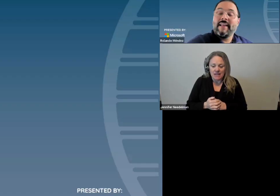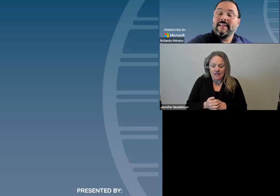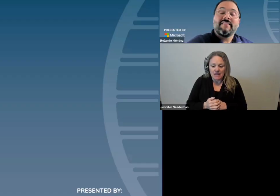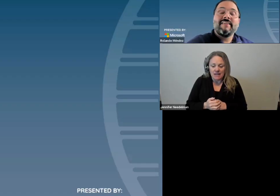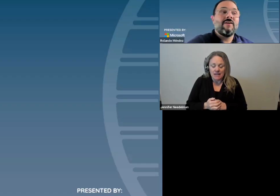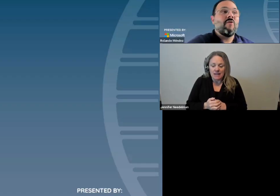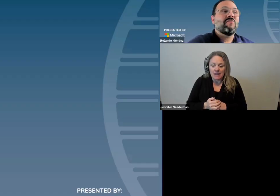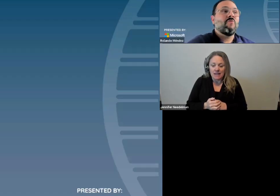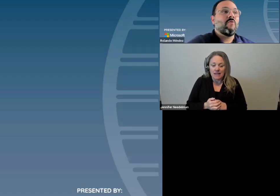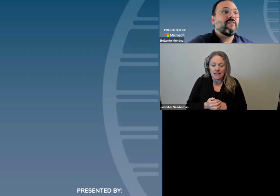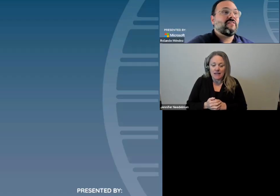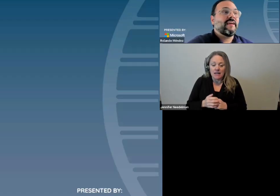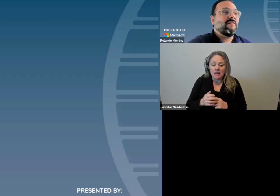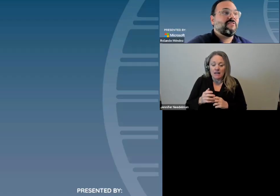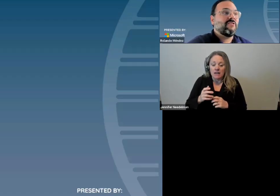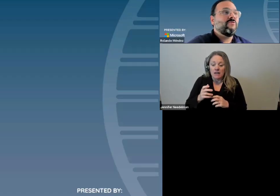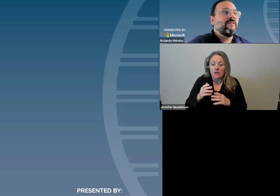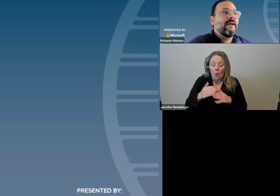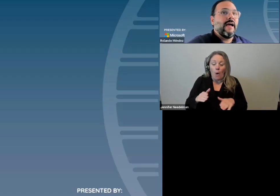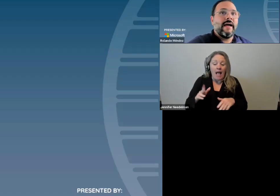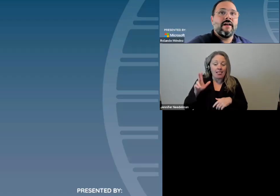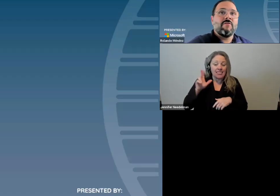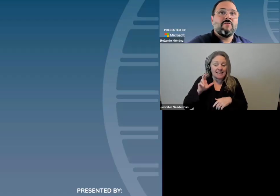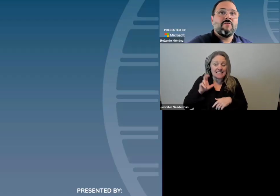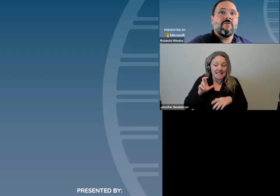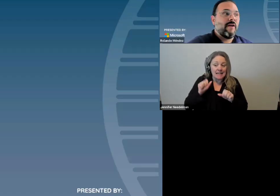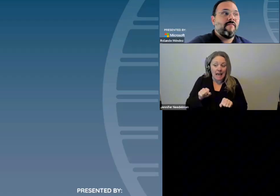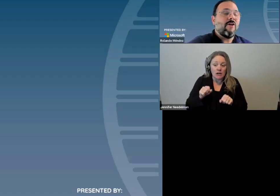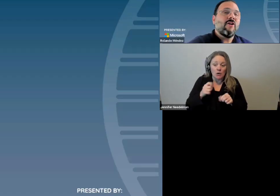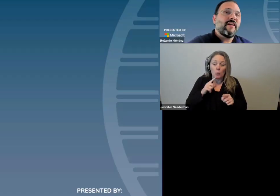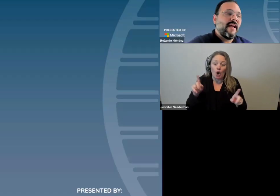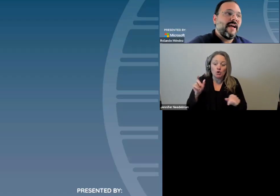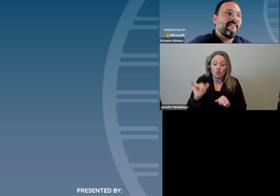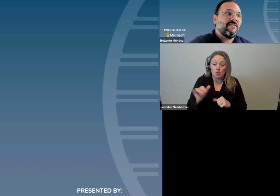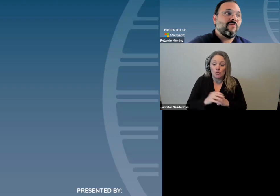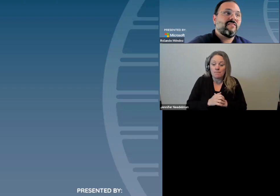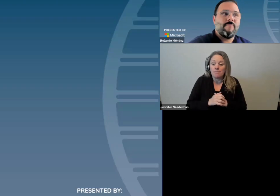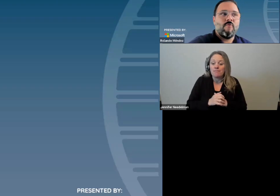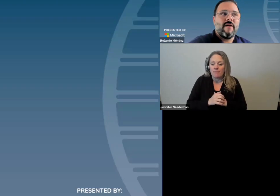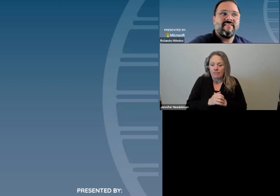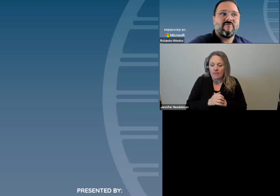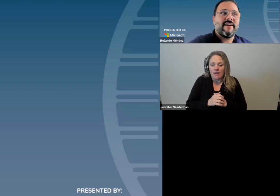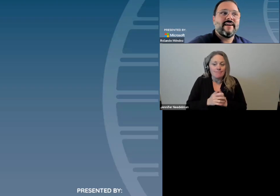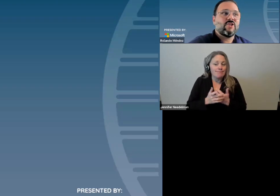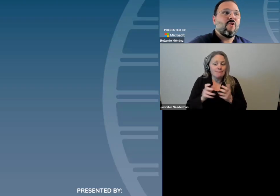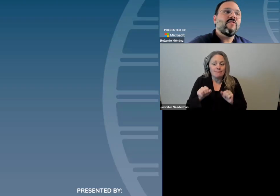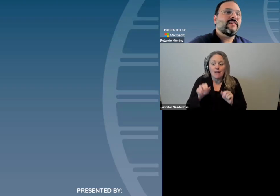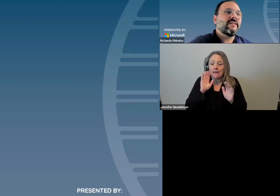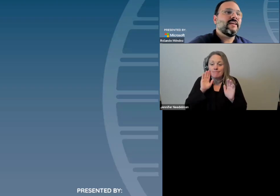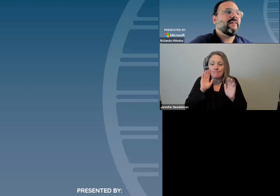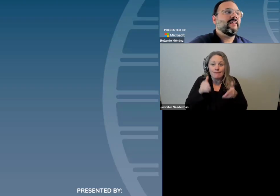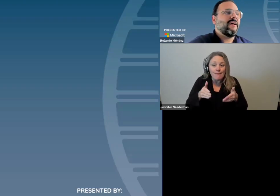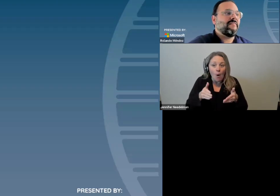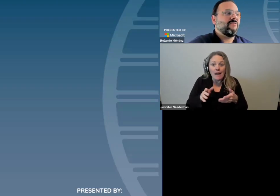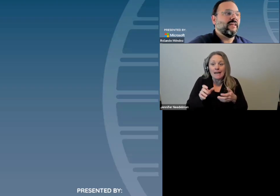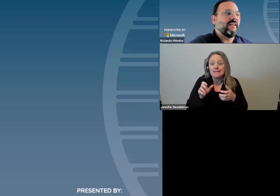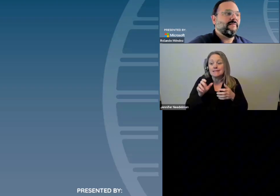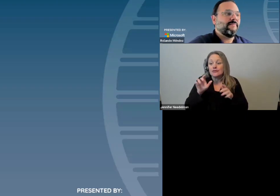Quiet listening also works and counts too, and as always, we have a long day ahead, so step away, stretch or take breaks as you need.